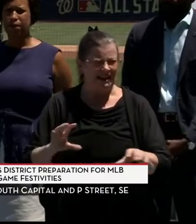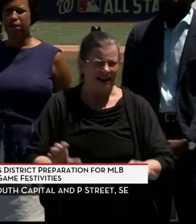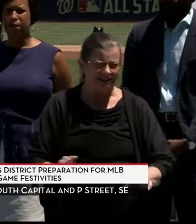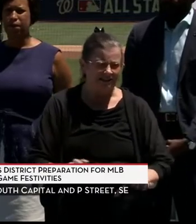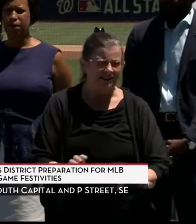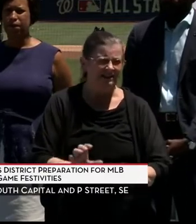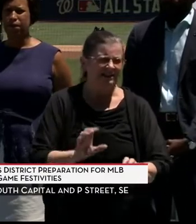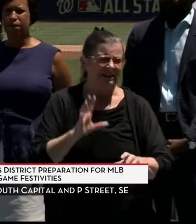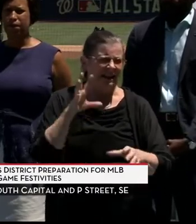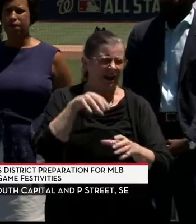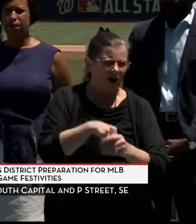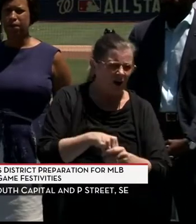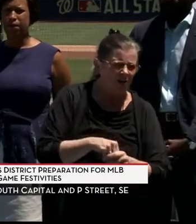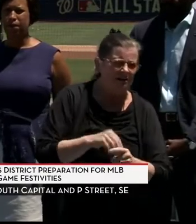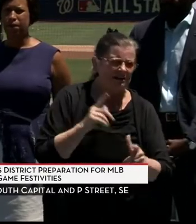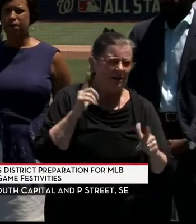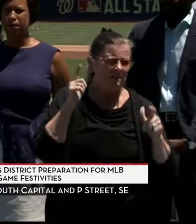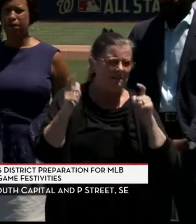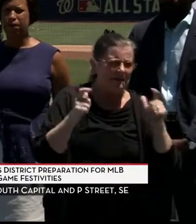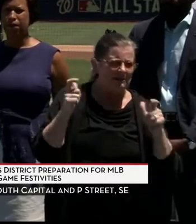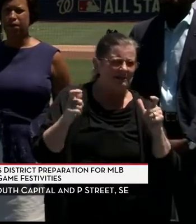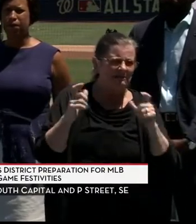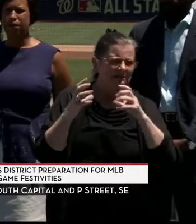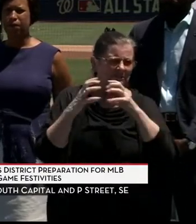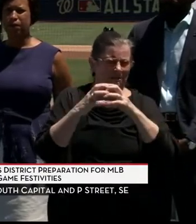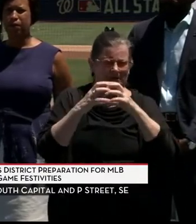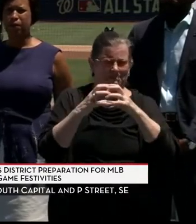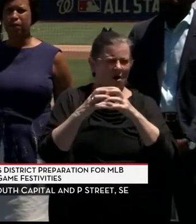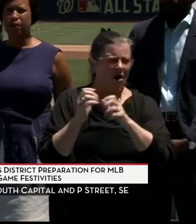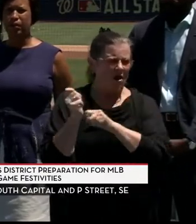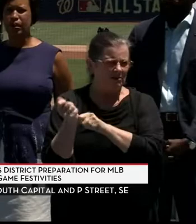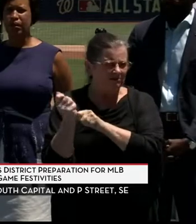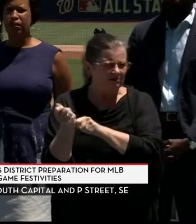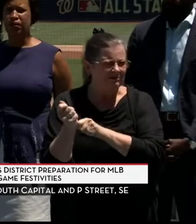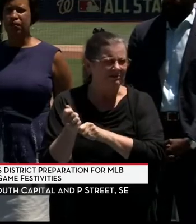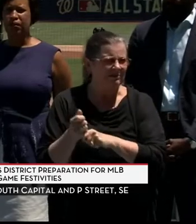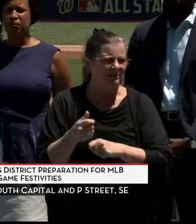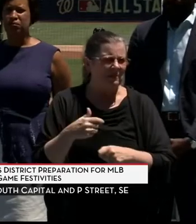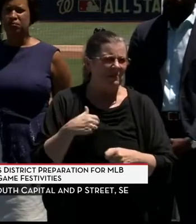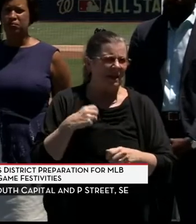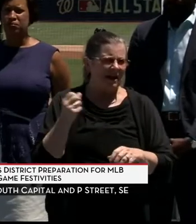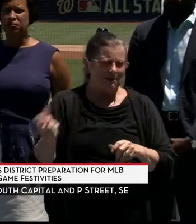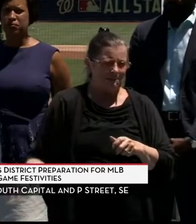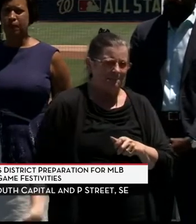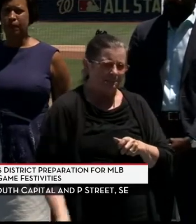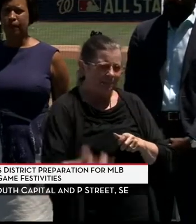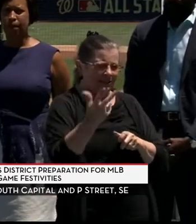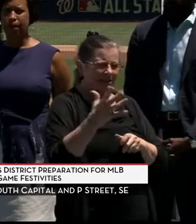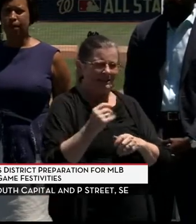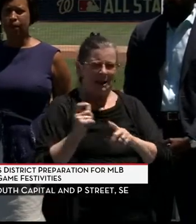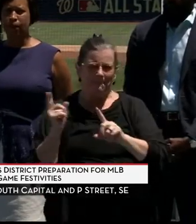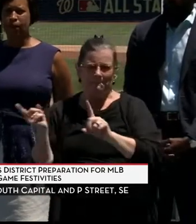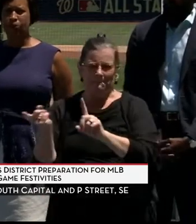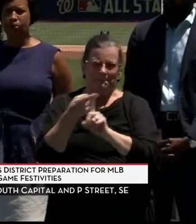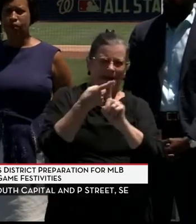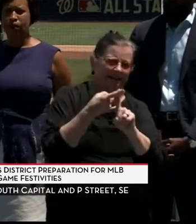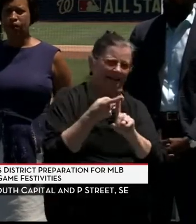LEGENDS AUTOGRAPH SIGNINGS, PITCHING AND CAGING MACHINES AND NEW ATTRACTIONS THAT INCLUDE AN IN-GAME VIRTUAL REALITY